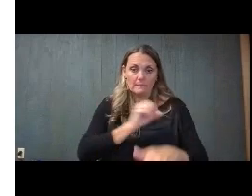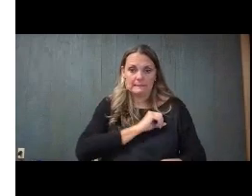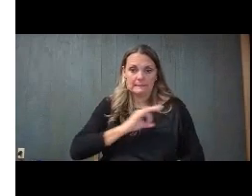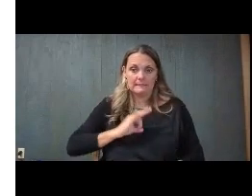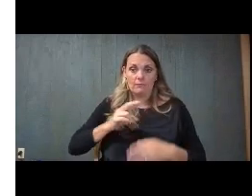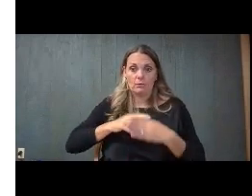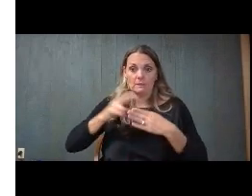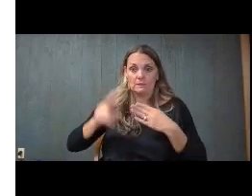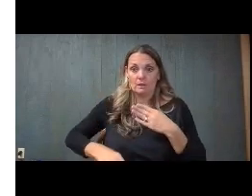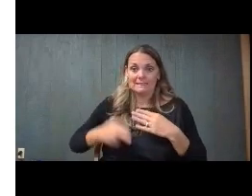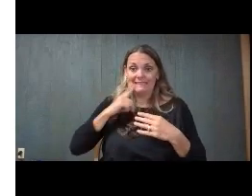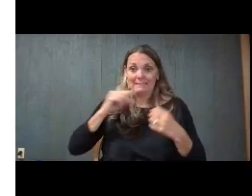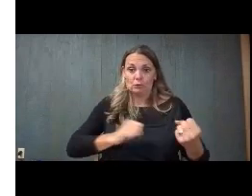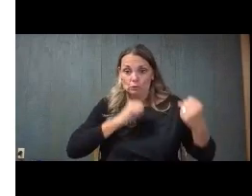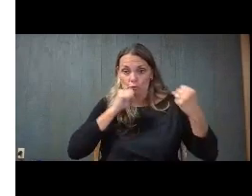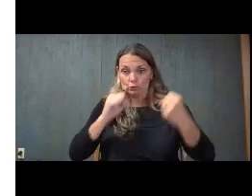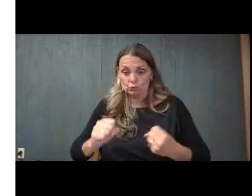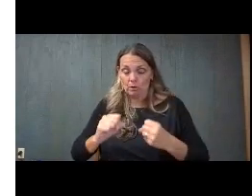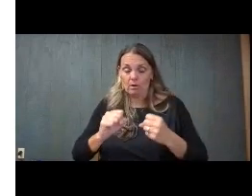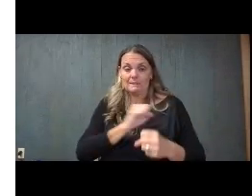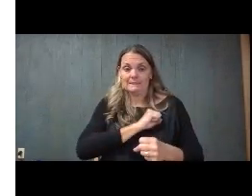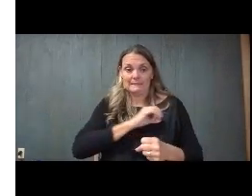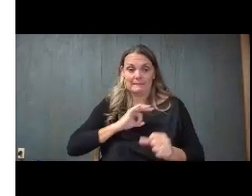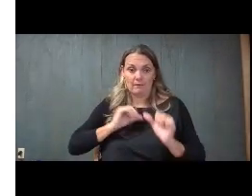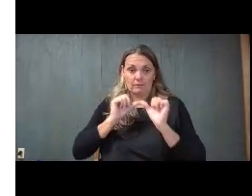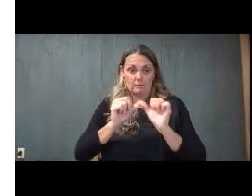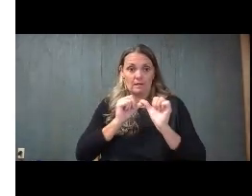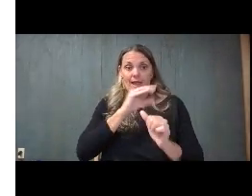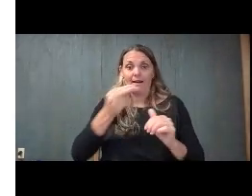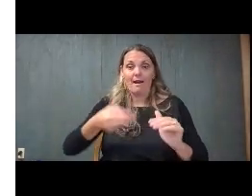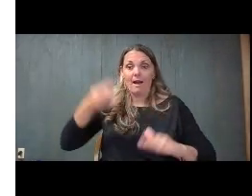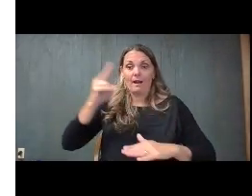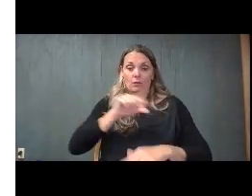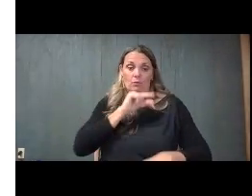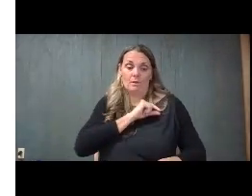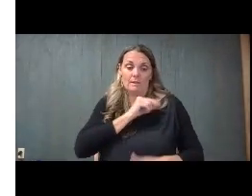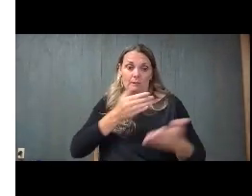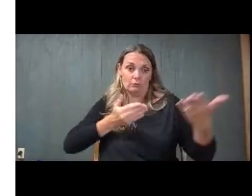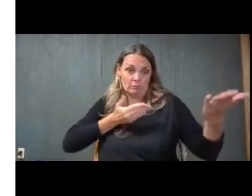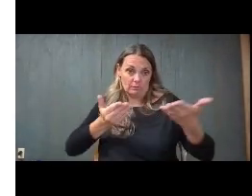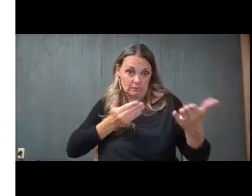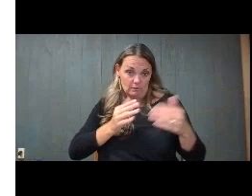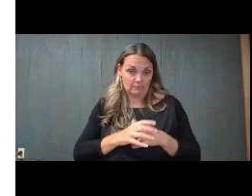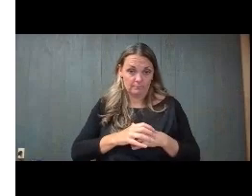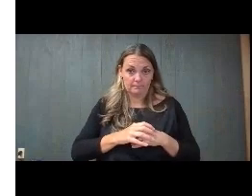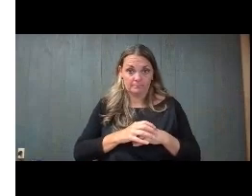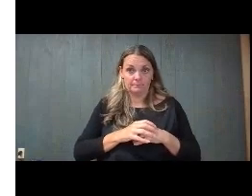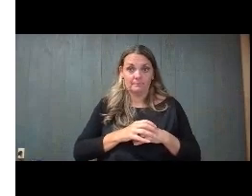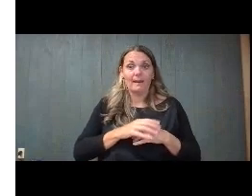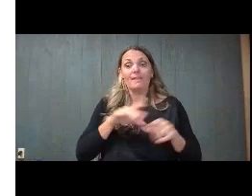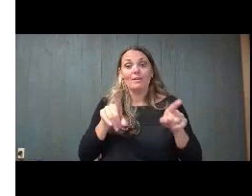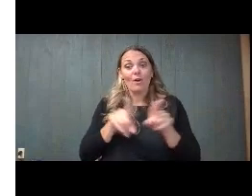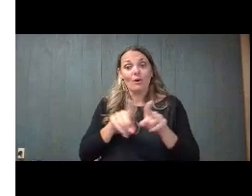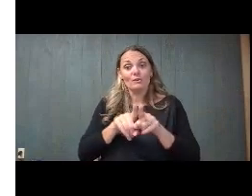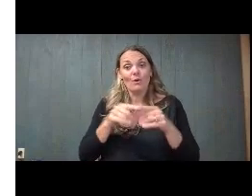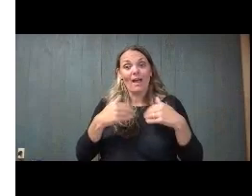in stronger staff retention and higher quality services. And then we also have pass fail criteria.